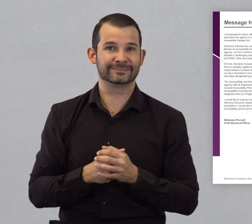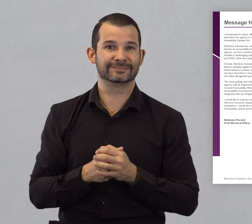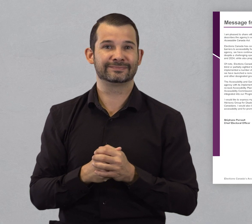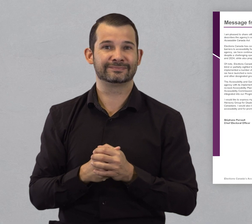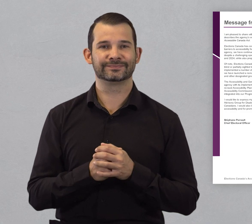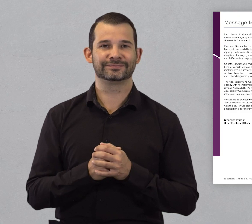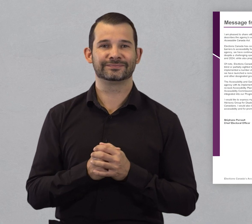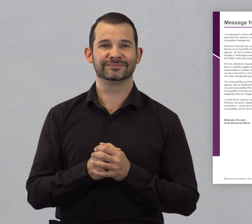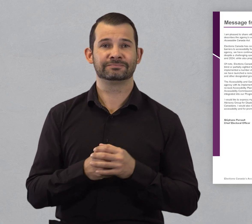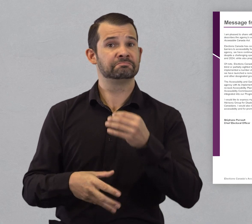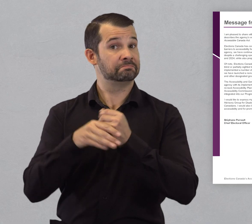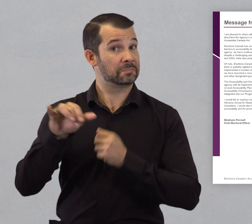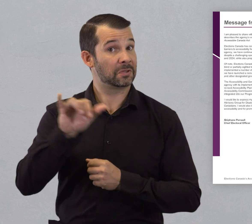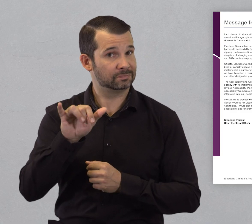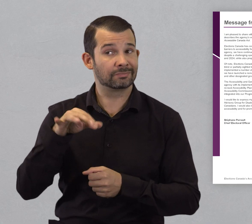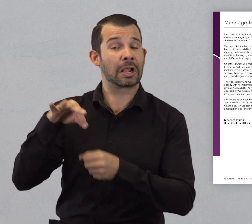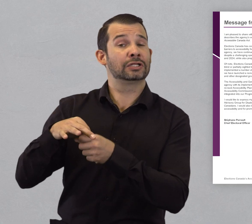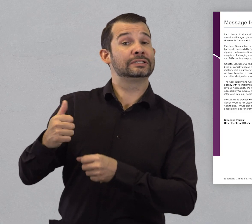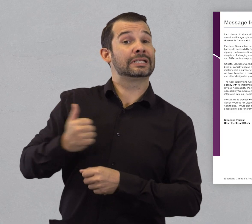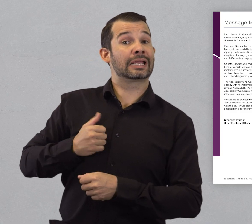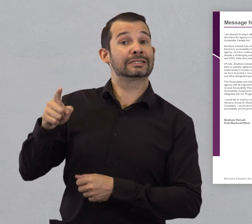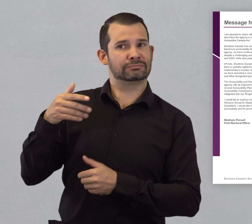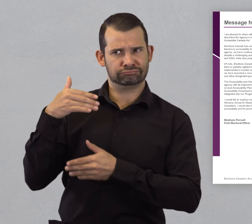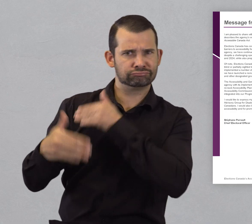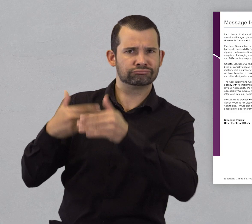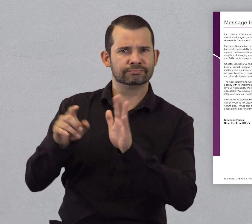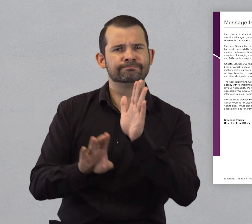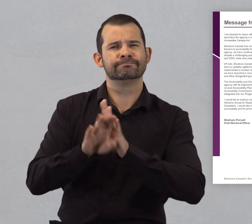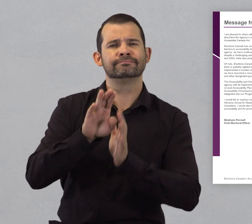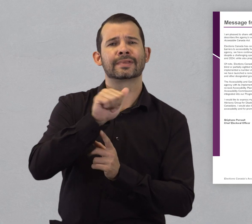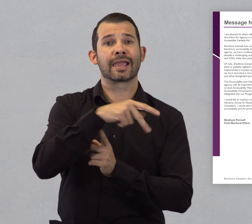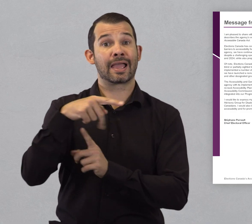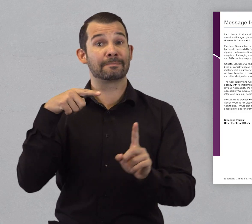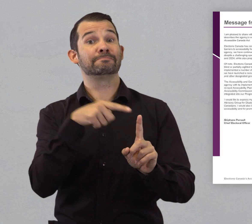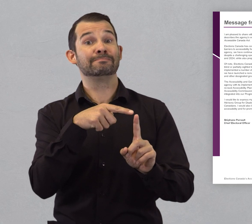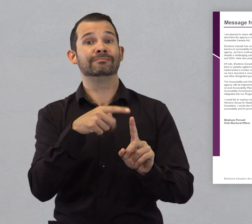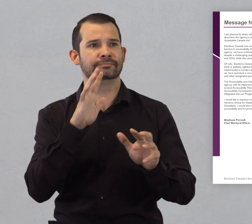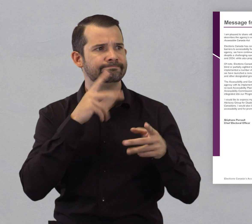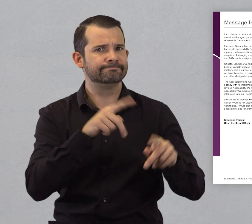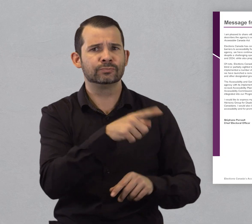Of note, Elections Canada has made progress in developing an application that will allow